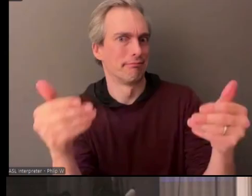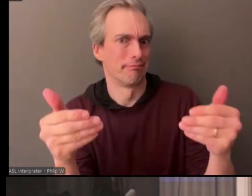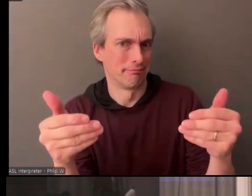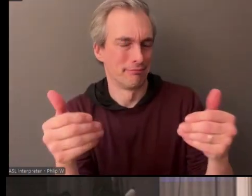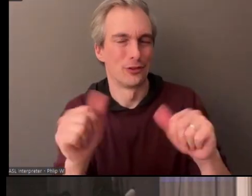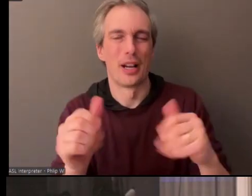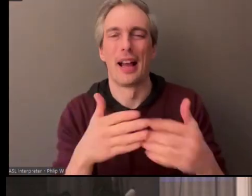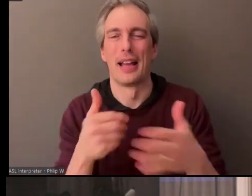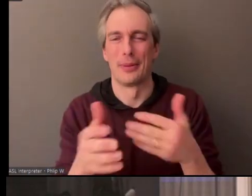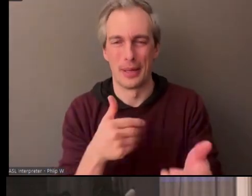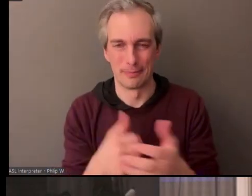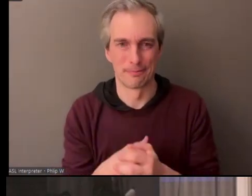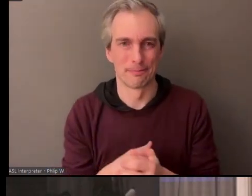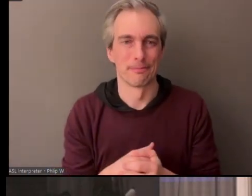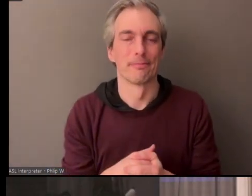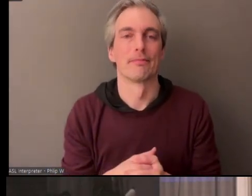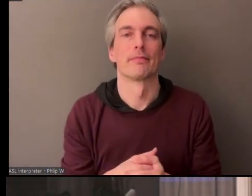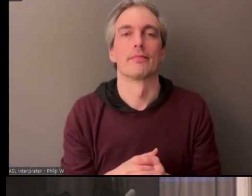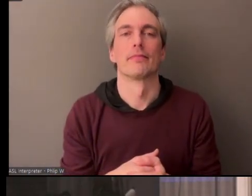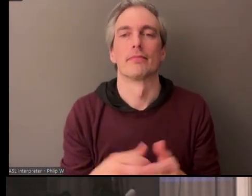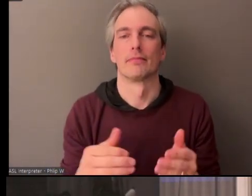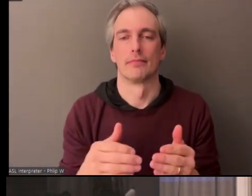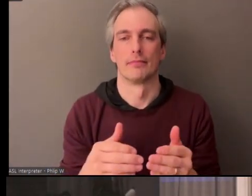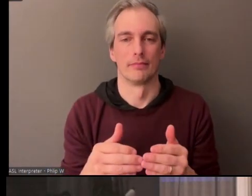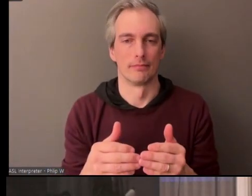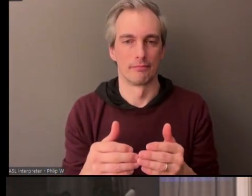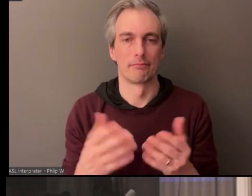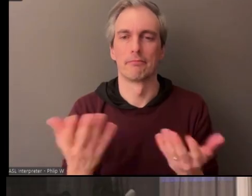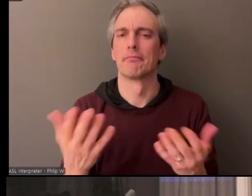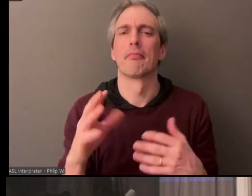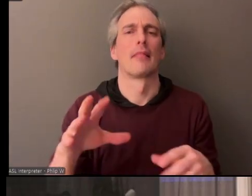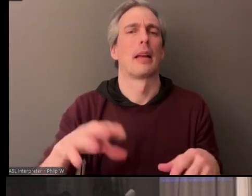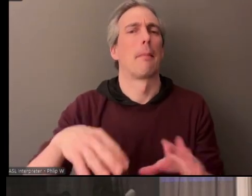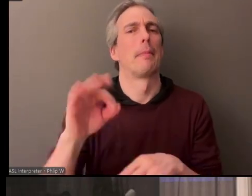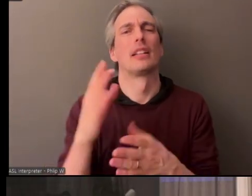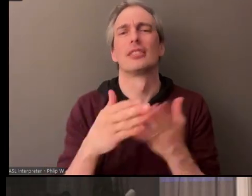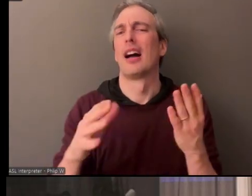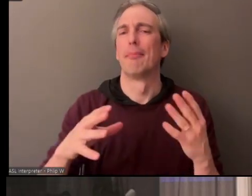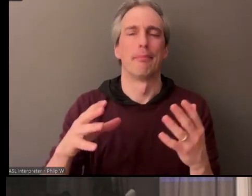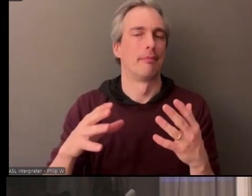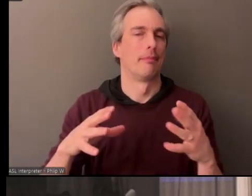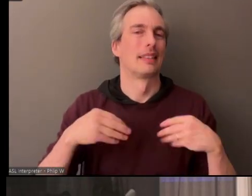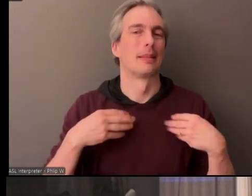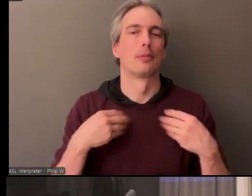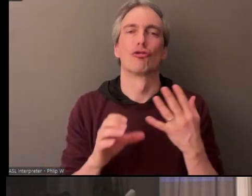So let's say you see something like this. That says: Submit at the end of a form. Anybody...